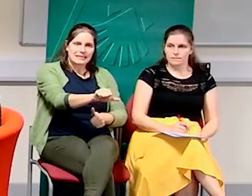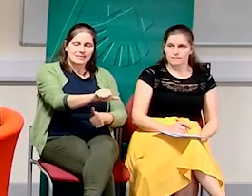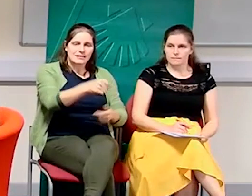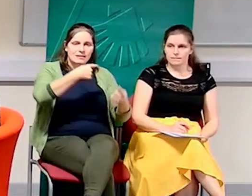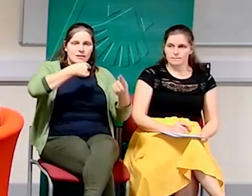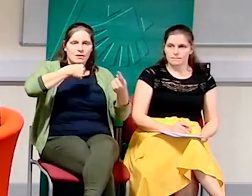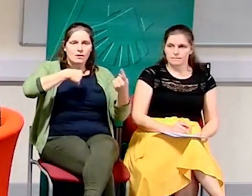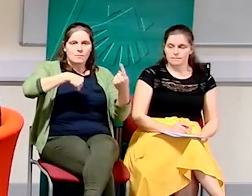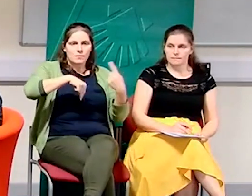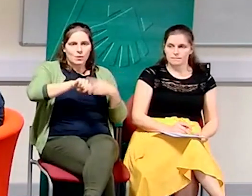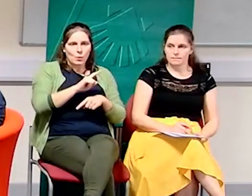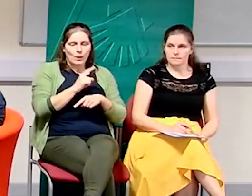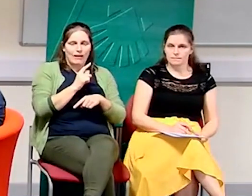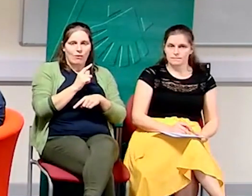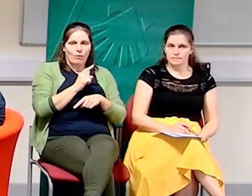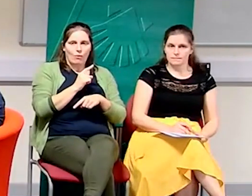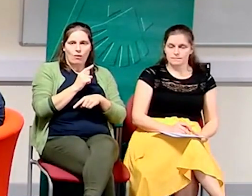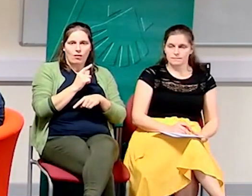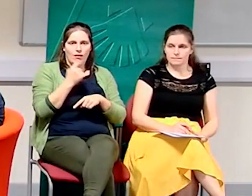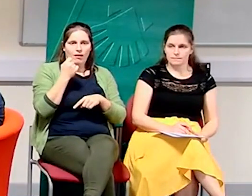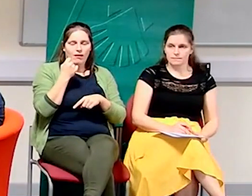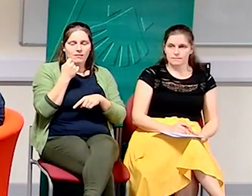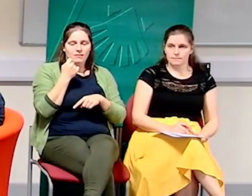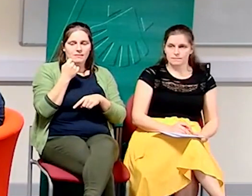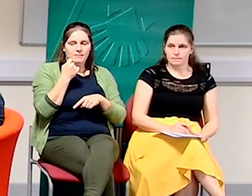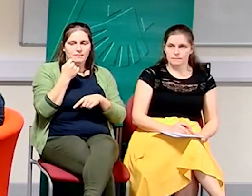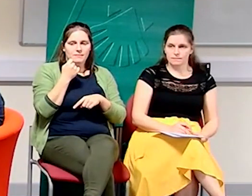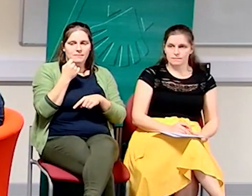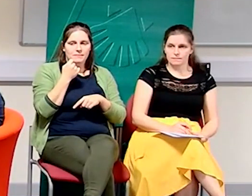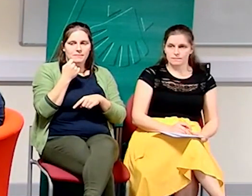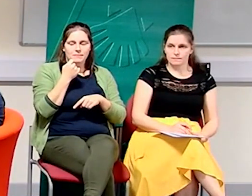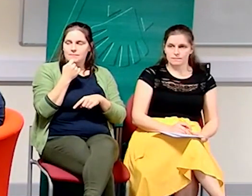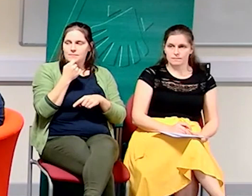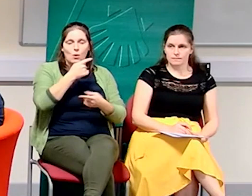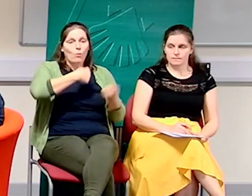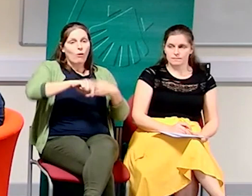understand I would suppose I would think we all understand that it is not always possible to put